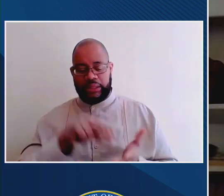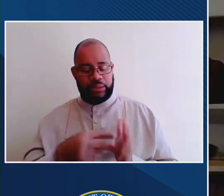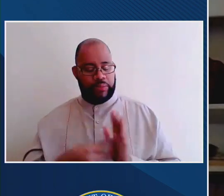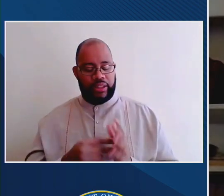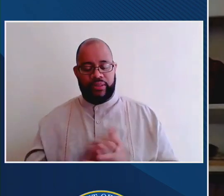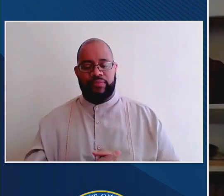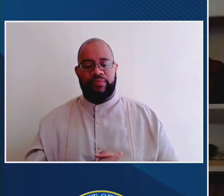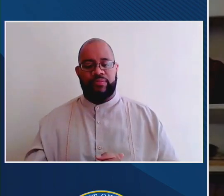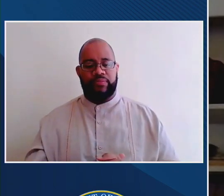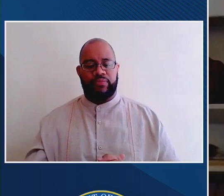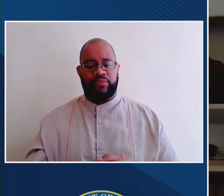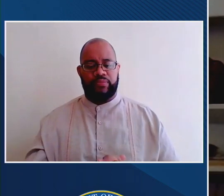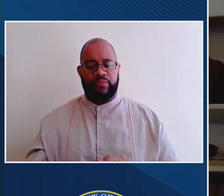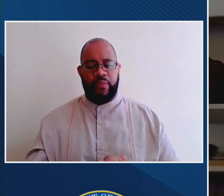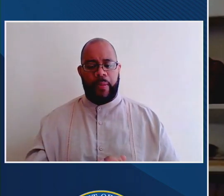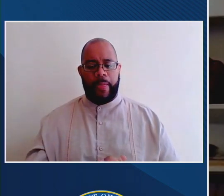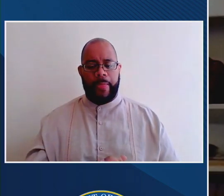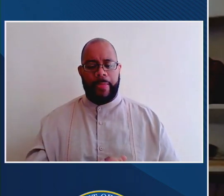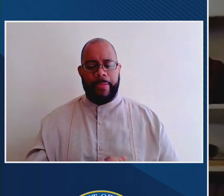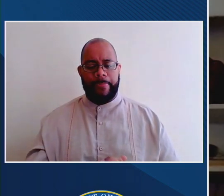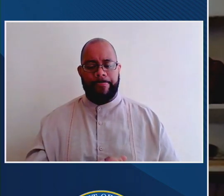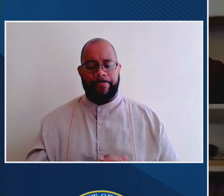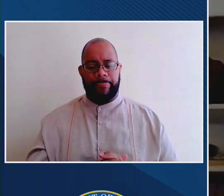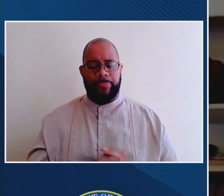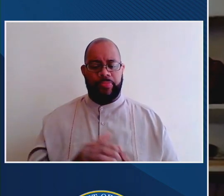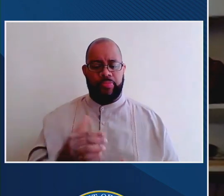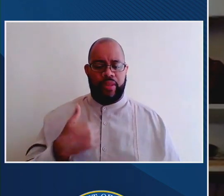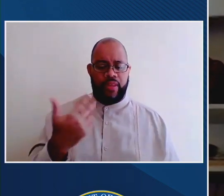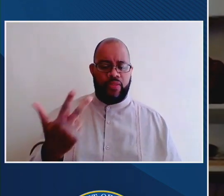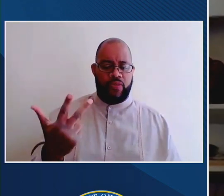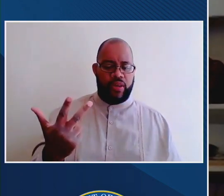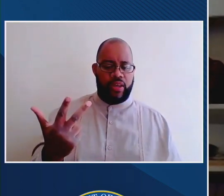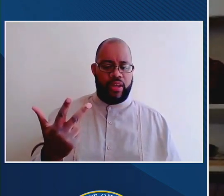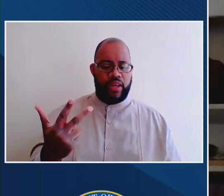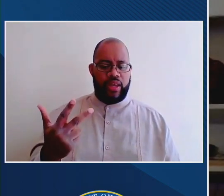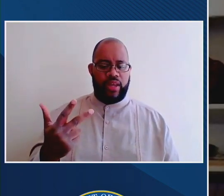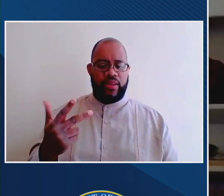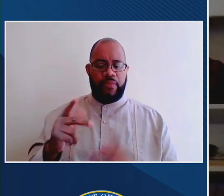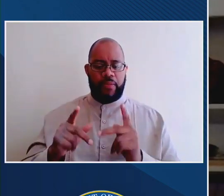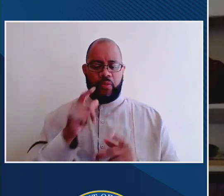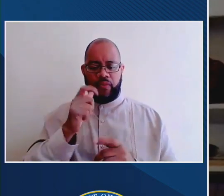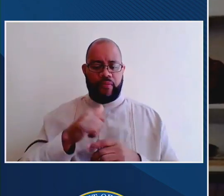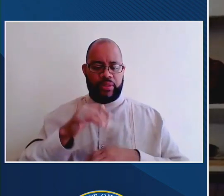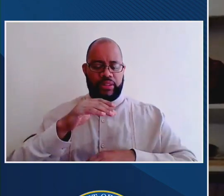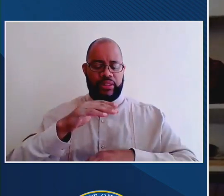three people at the table from the Department who will be, you know, commenting as we move forward.